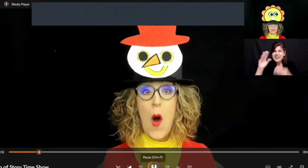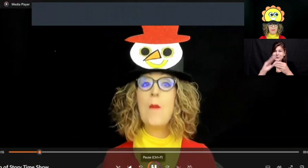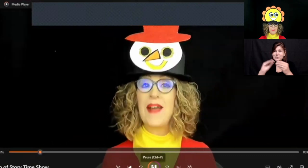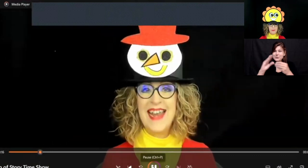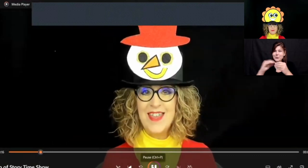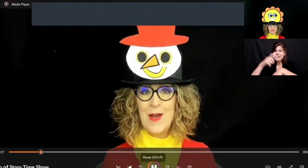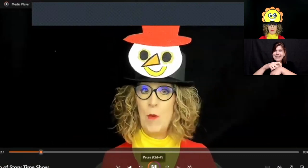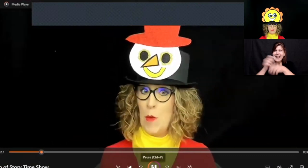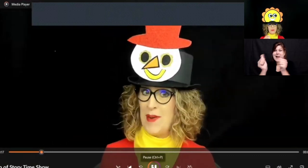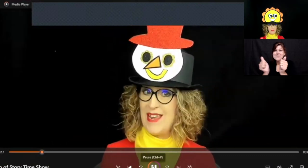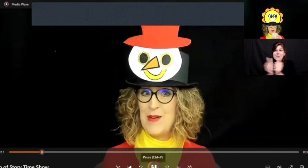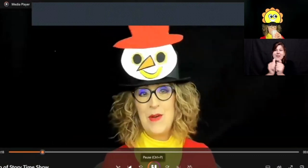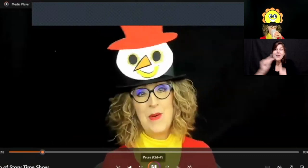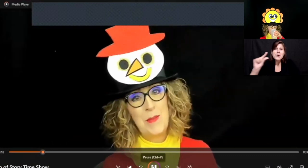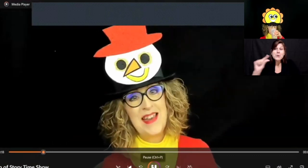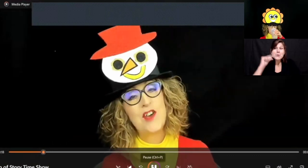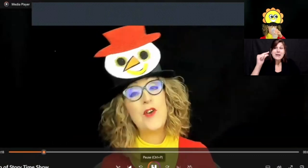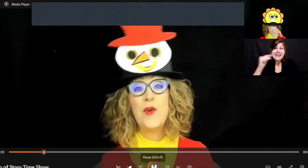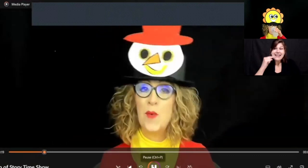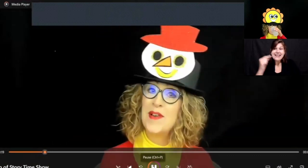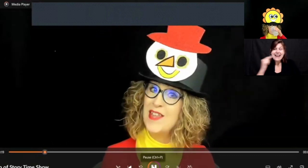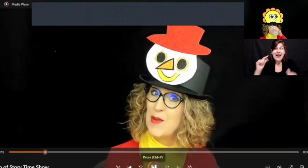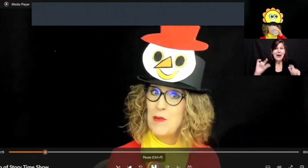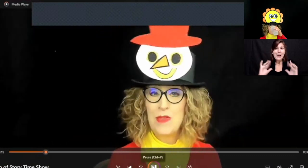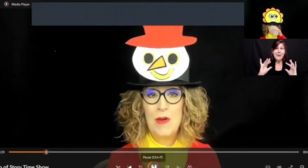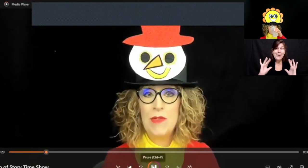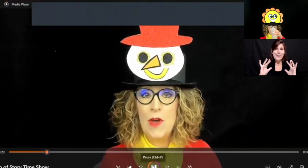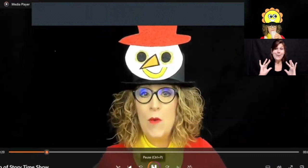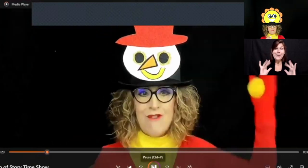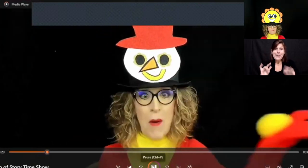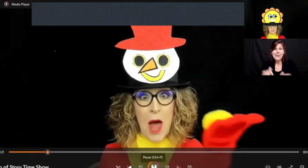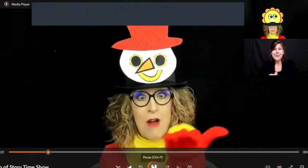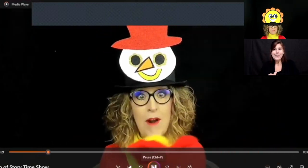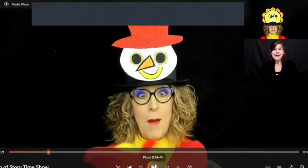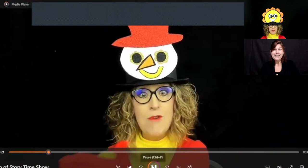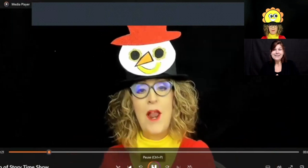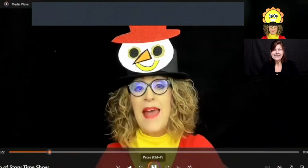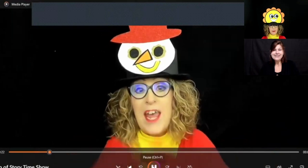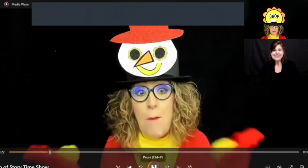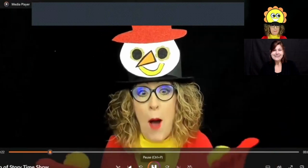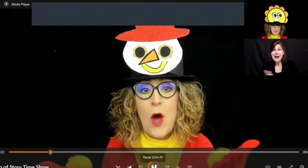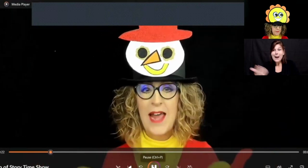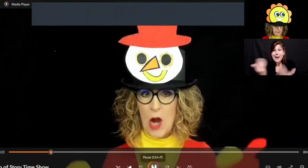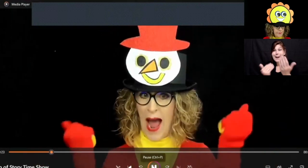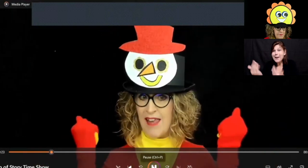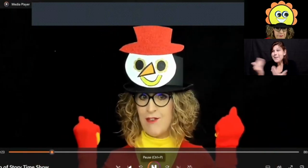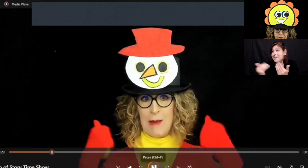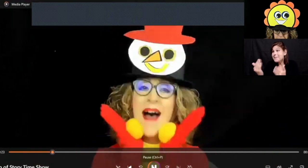Whoopeedeedoo! Whoopeedeedoo, whoopeedeedoo, whoopeedeedoo, doo, doo. Roll up, roll up, roll up. Get your popcorn, get your ice cream.